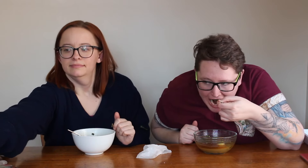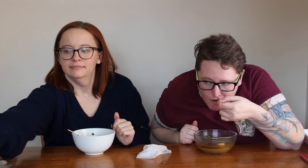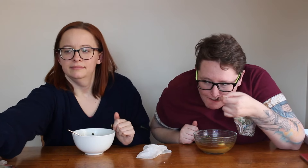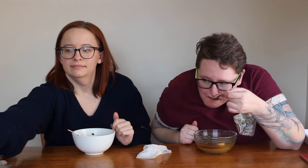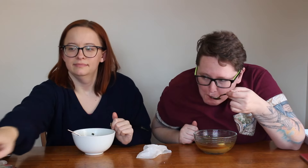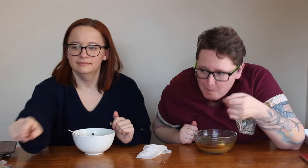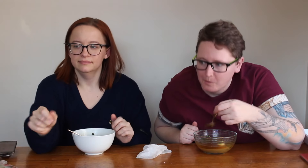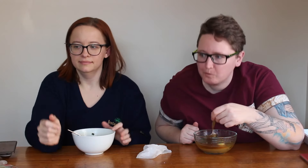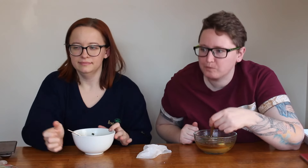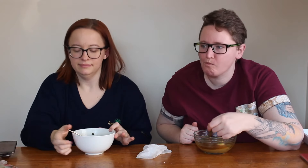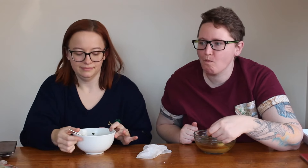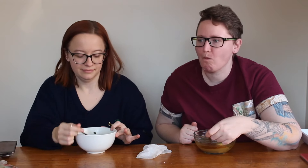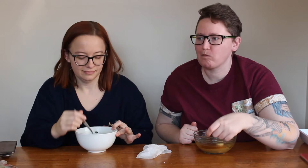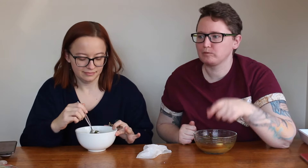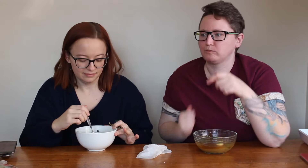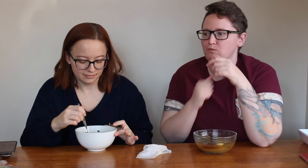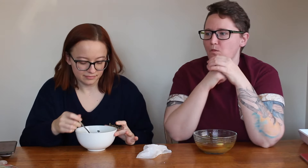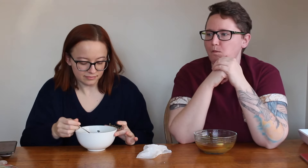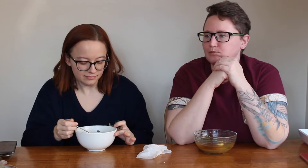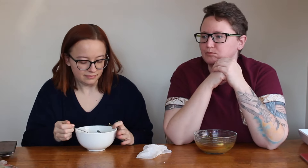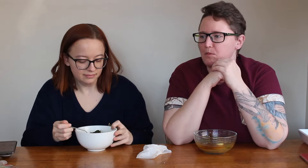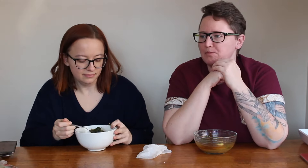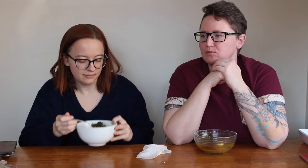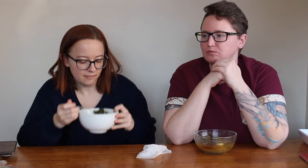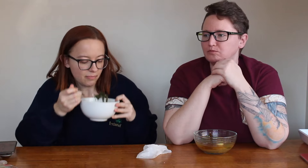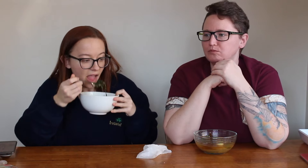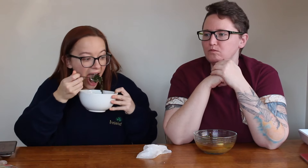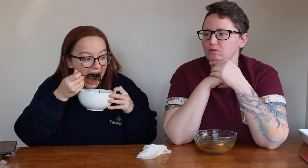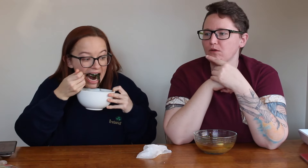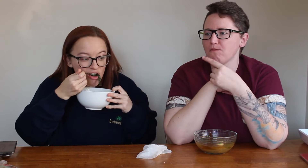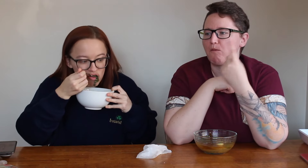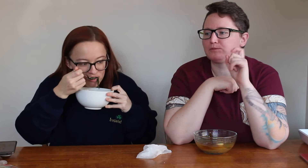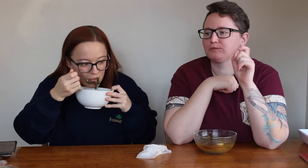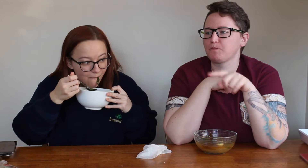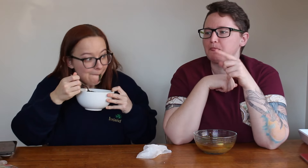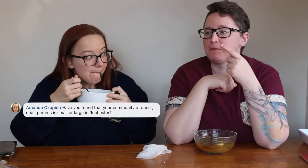I mean you don't have to birth the child yourself but you know what I mean, taking care of a child. I don't know, it's cool. Yeah.